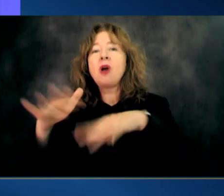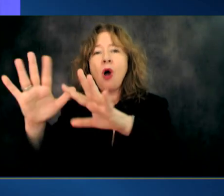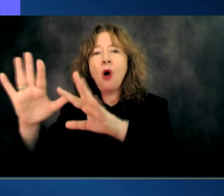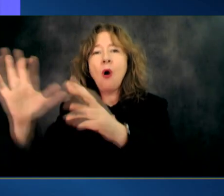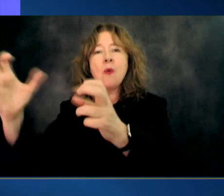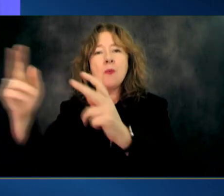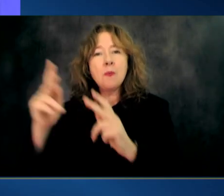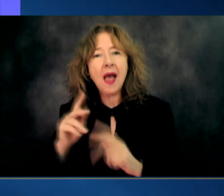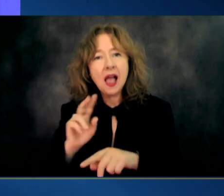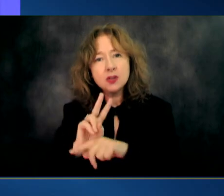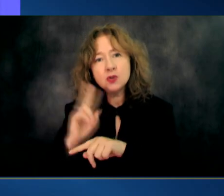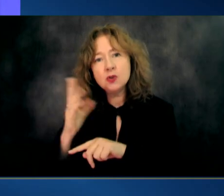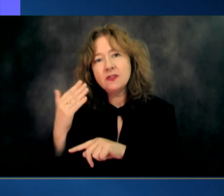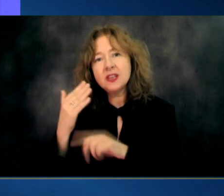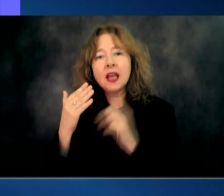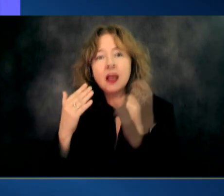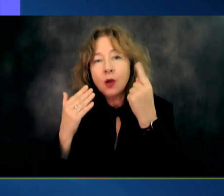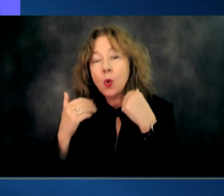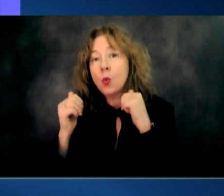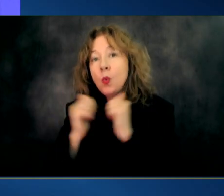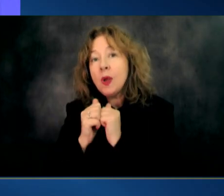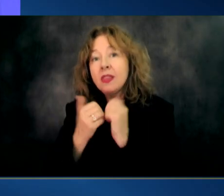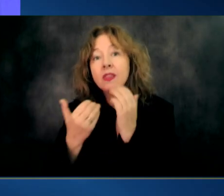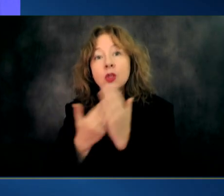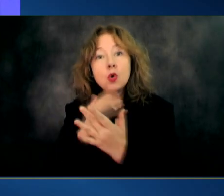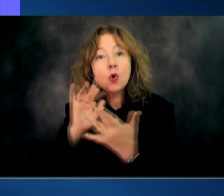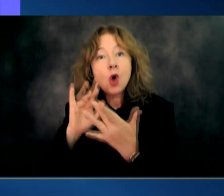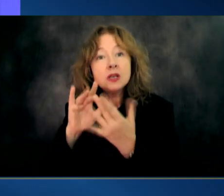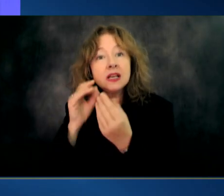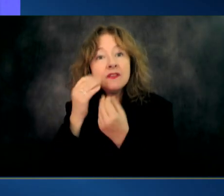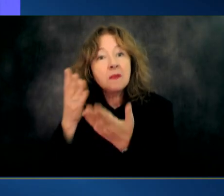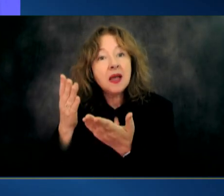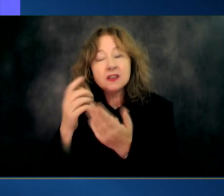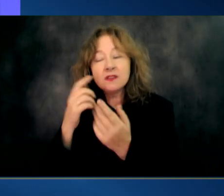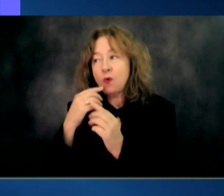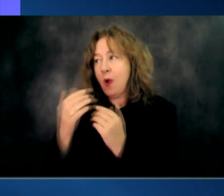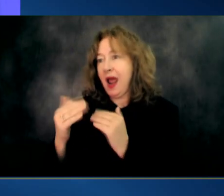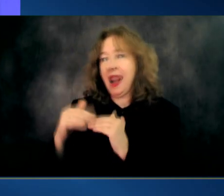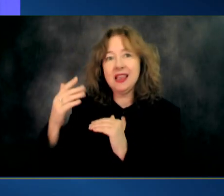information for at least one new person. We'll see you back here in 15 minutes.